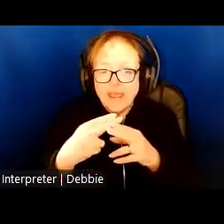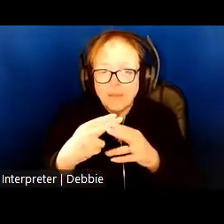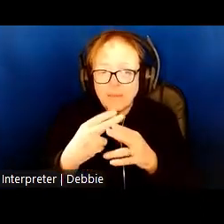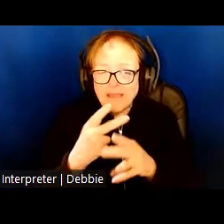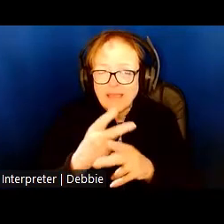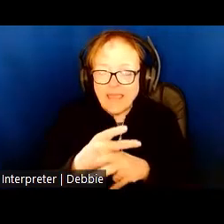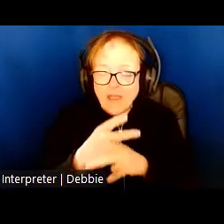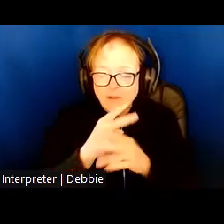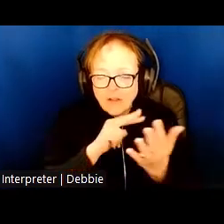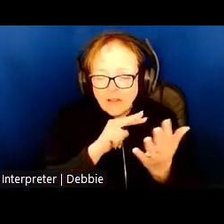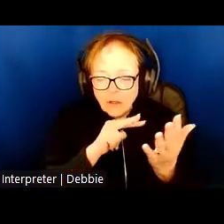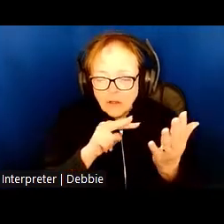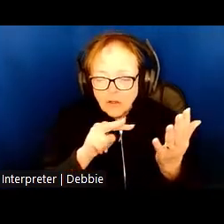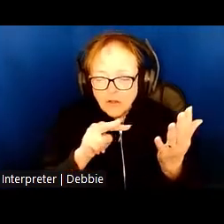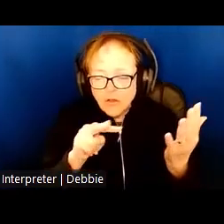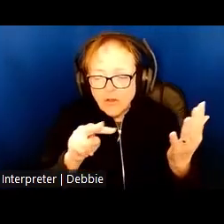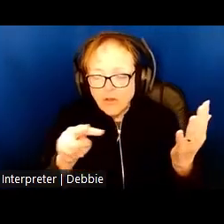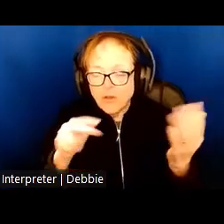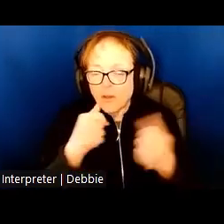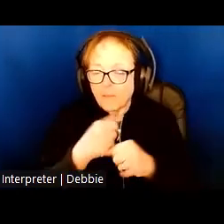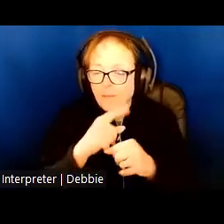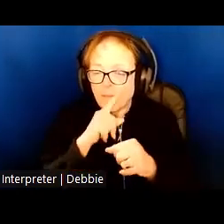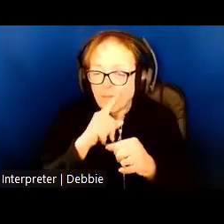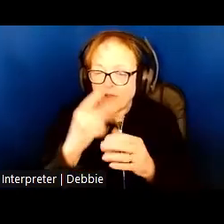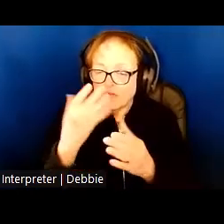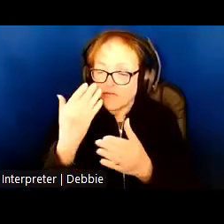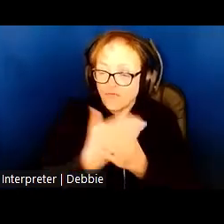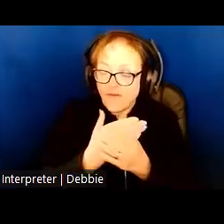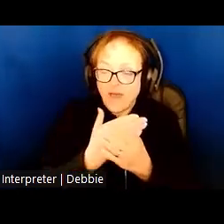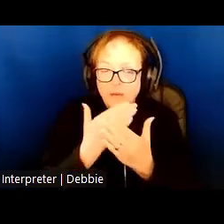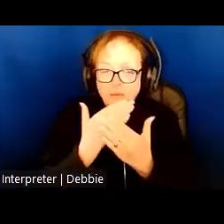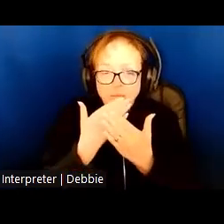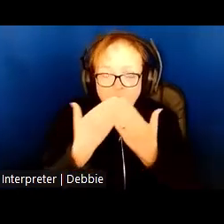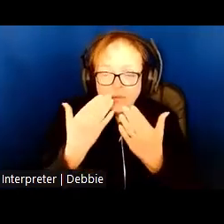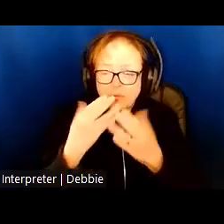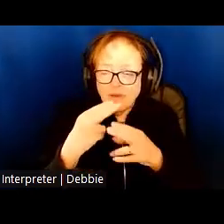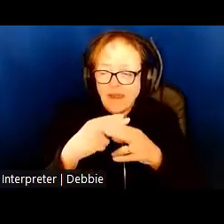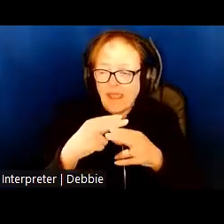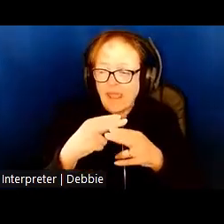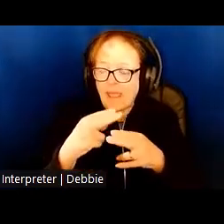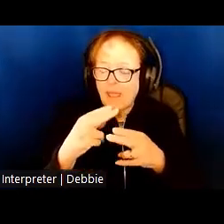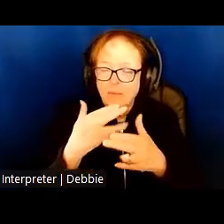work samples and the file properties for any identifying or biographical information and